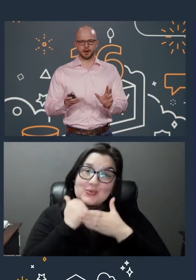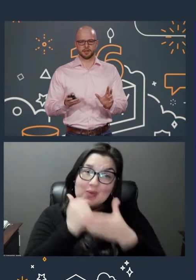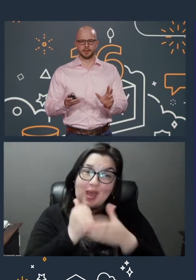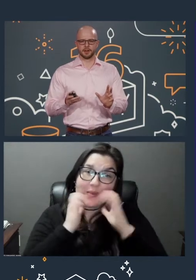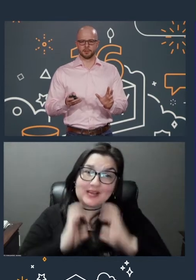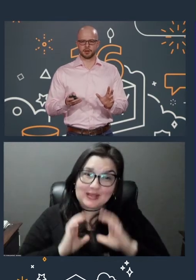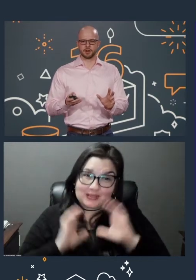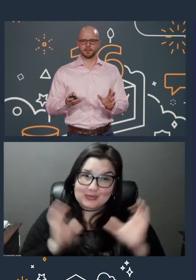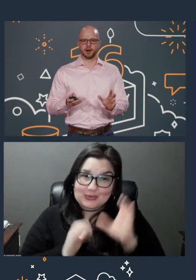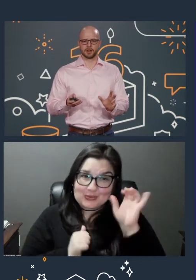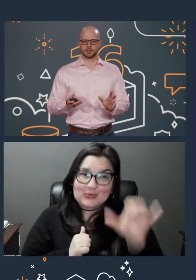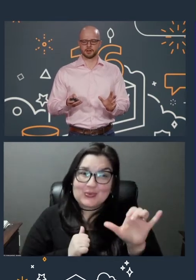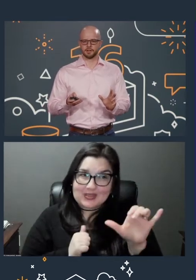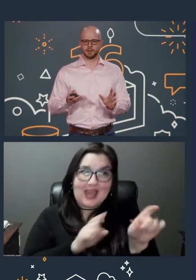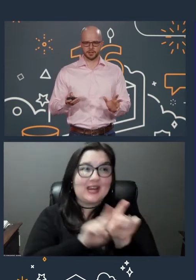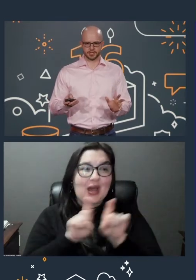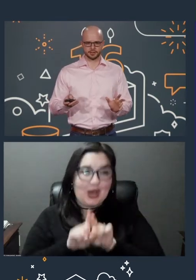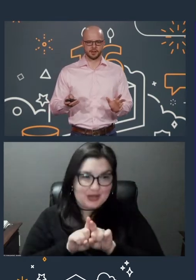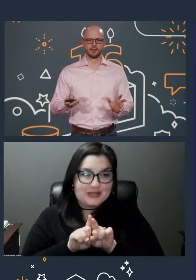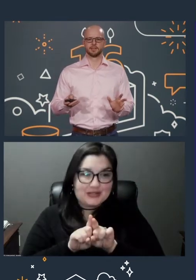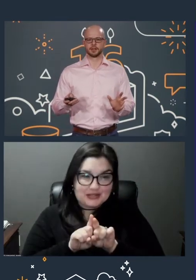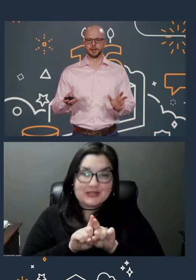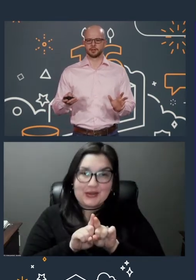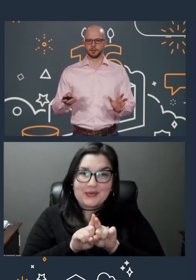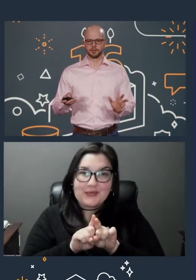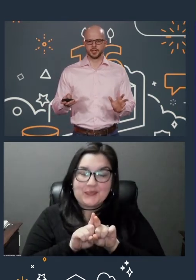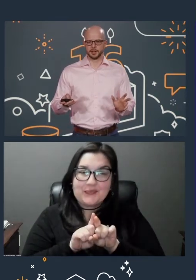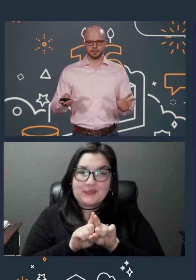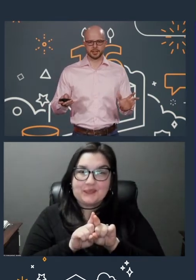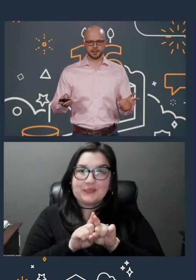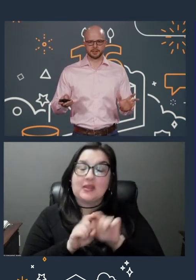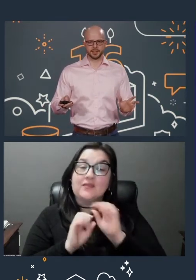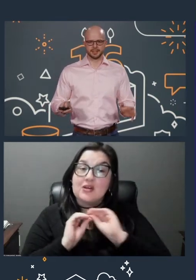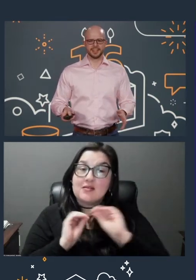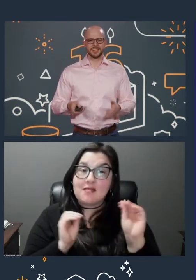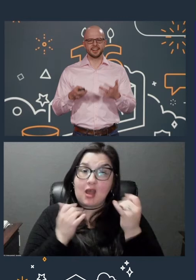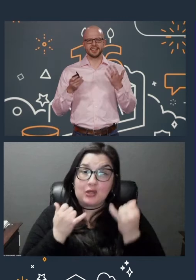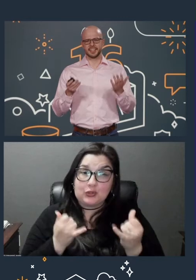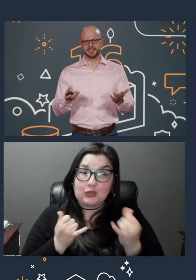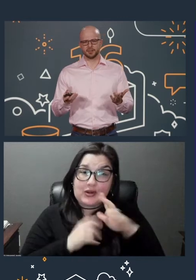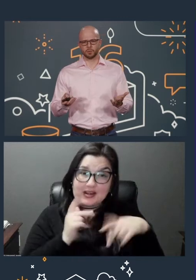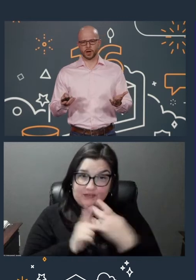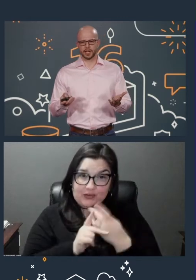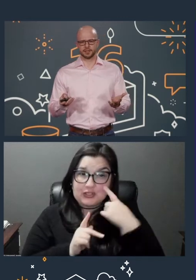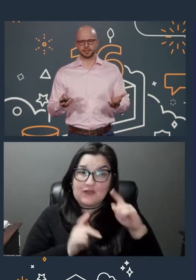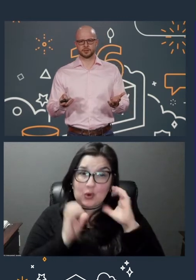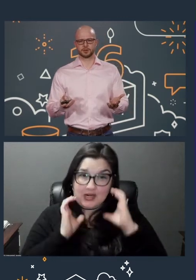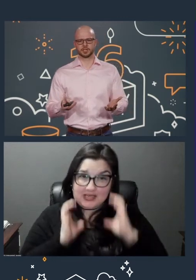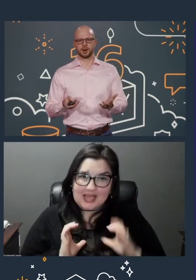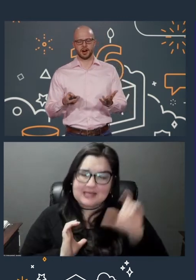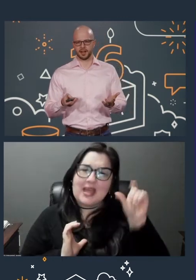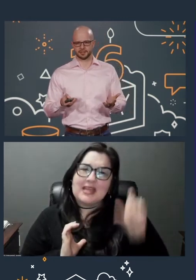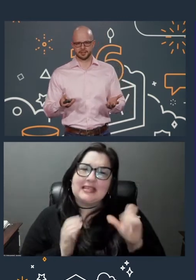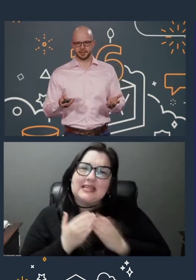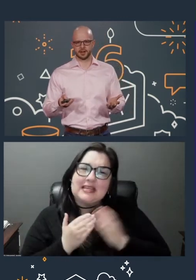on the number of non-current versions for customers, because they needed an easier way to control the costs